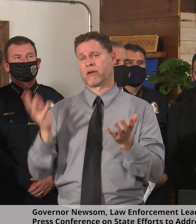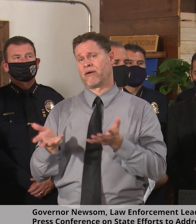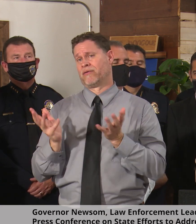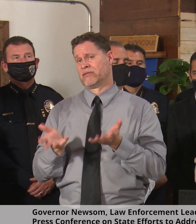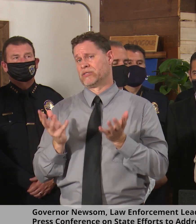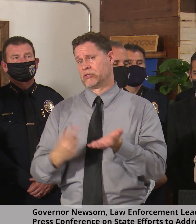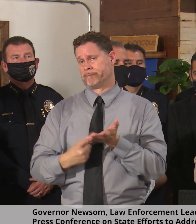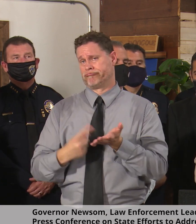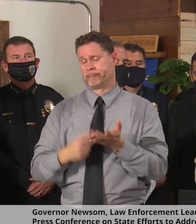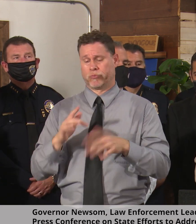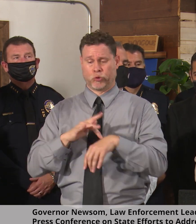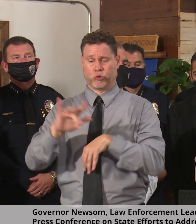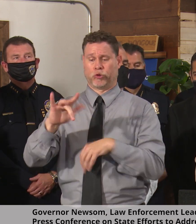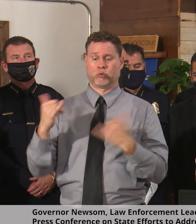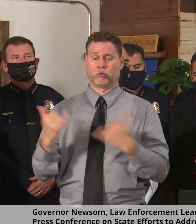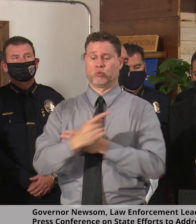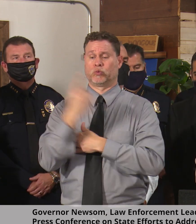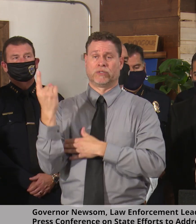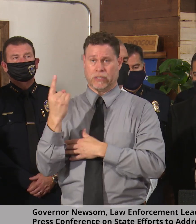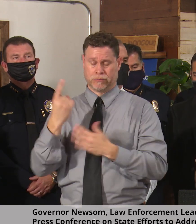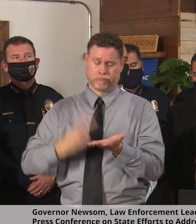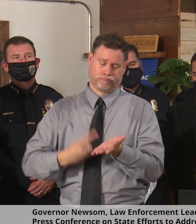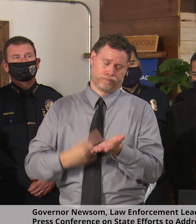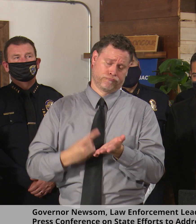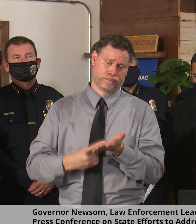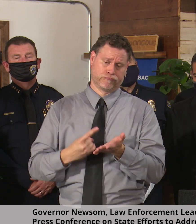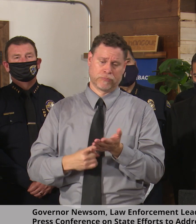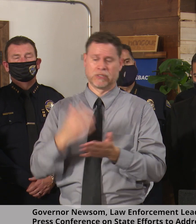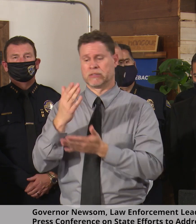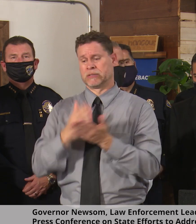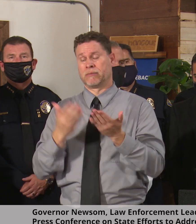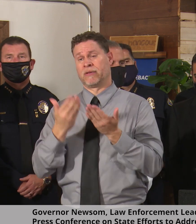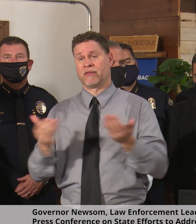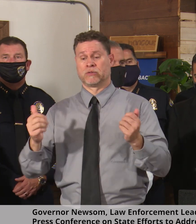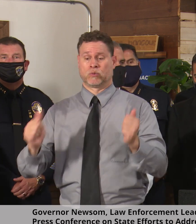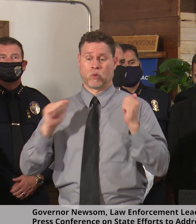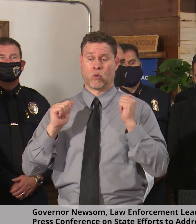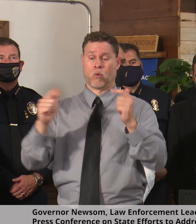had earlier today, being able to discuss just some of the things with all of the mayors and